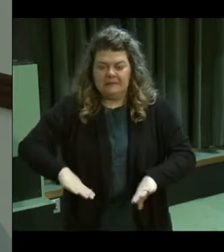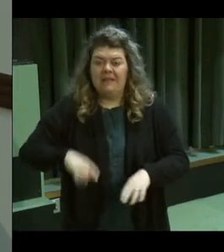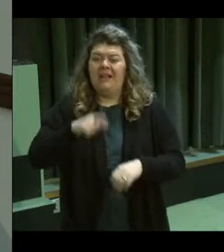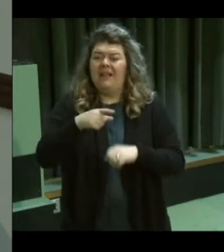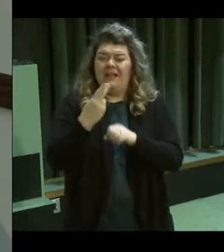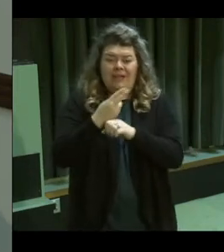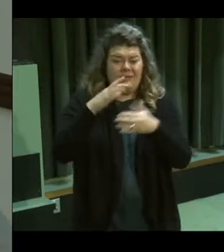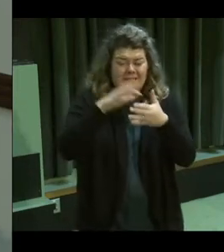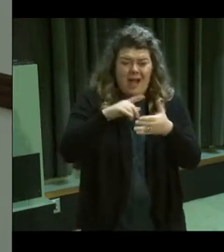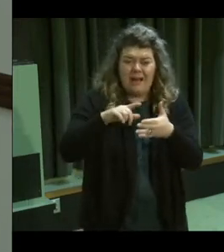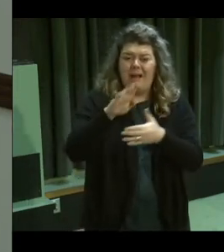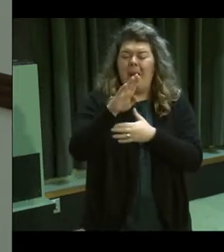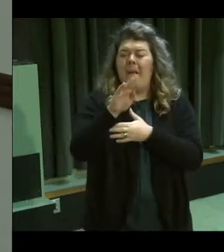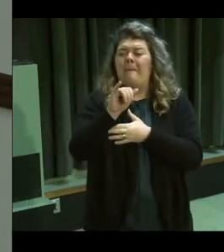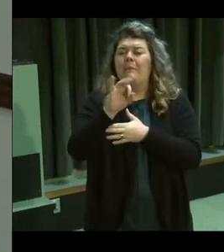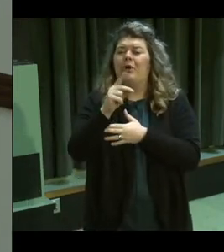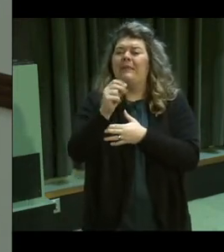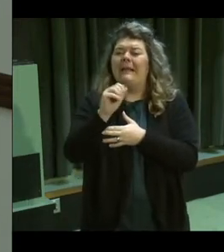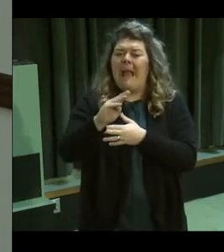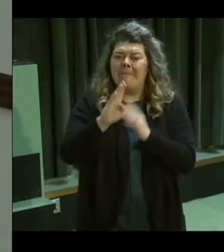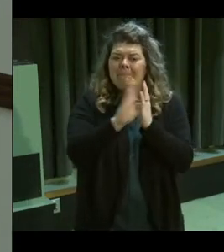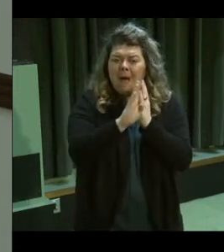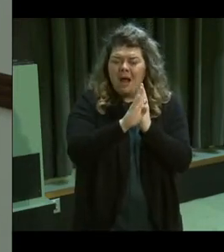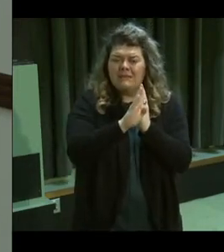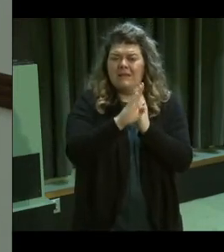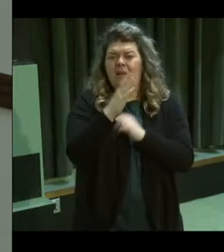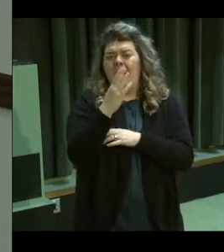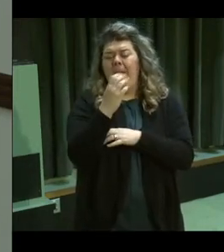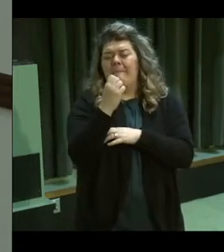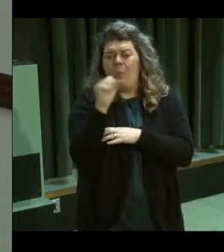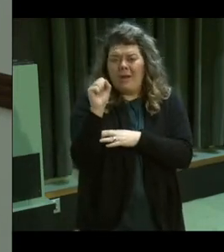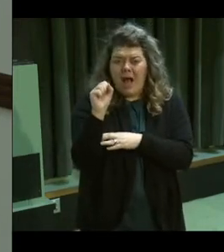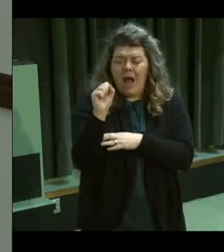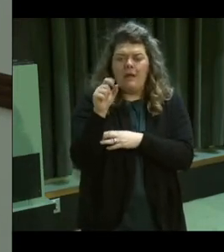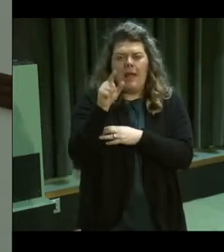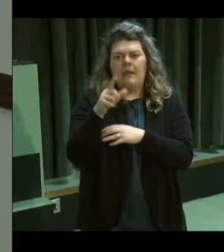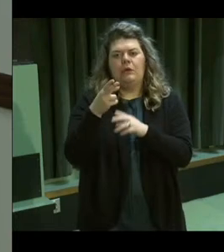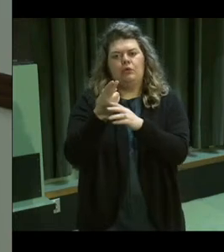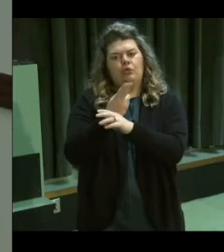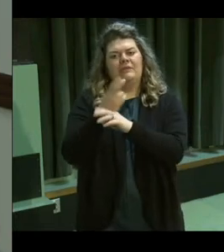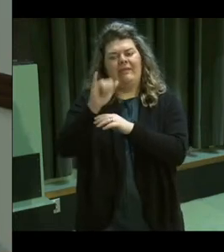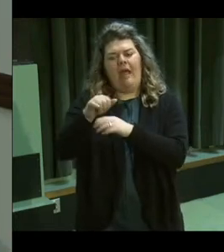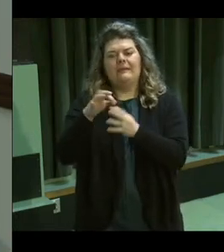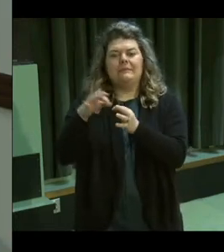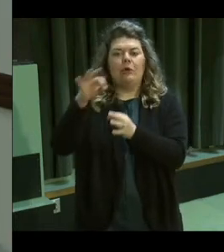Birmingham bus boycott, and he